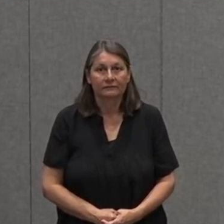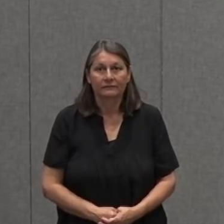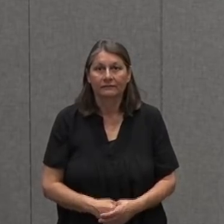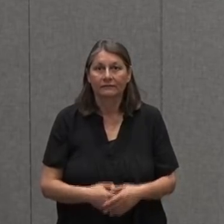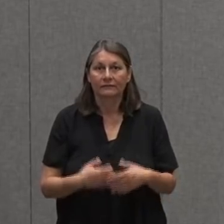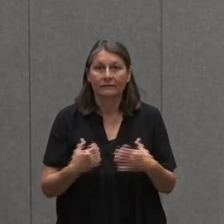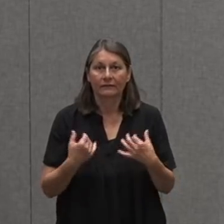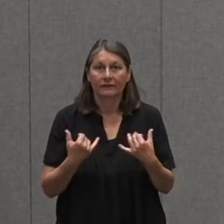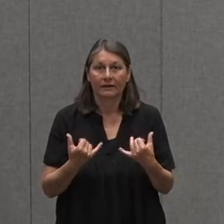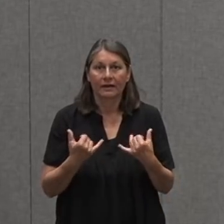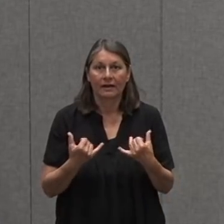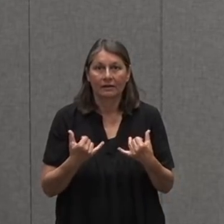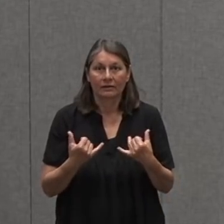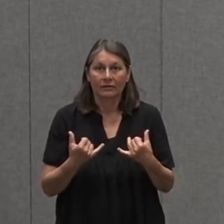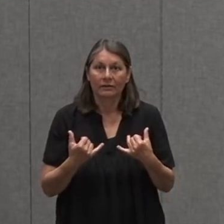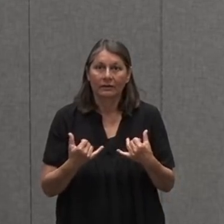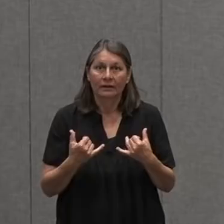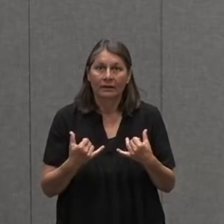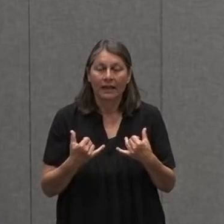is taking notes on